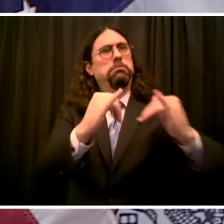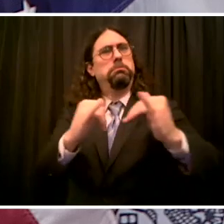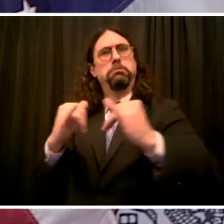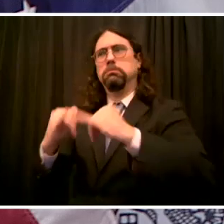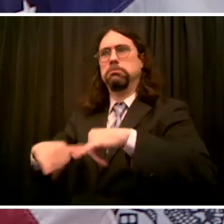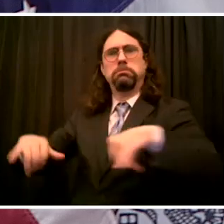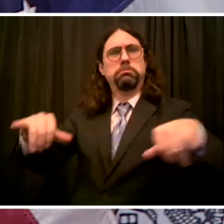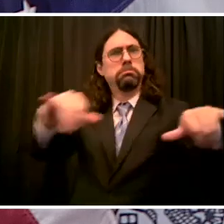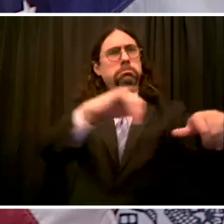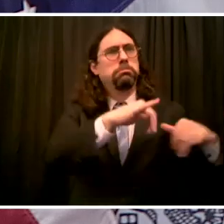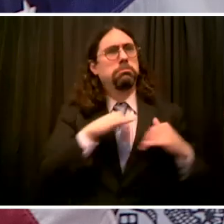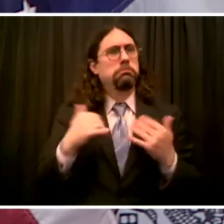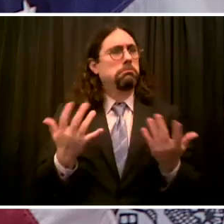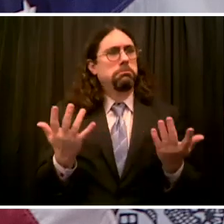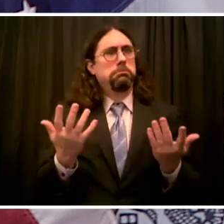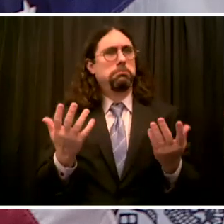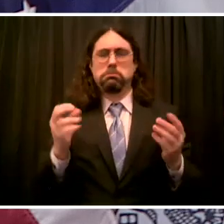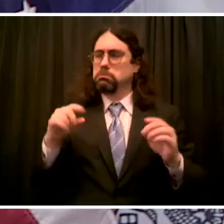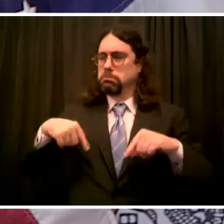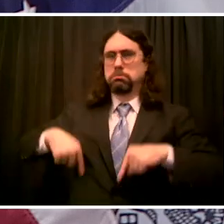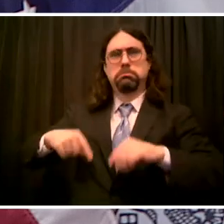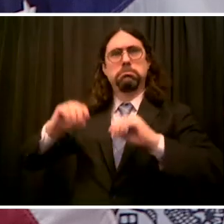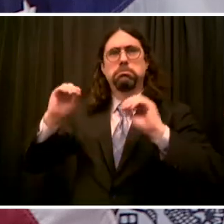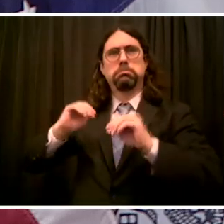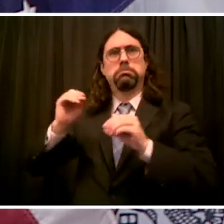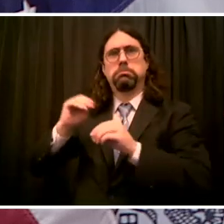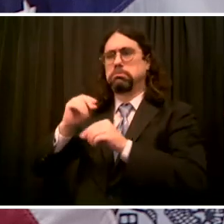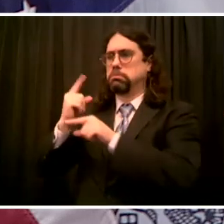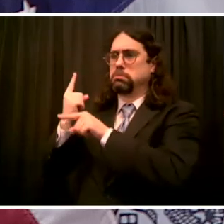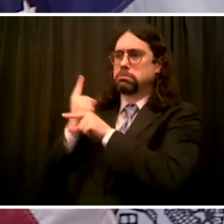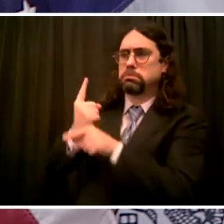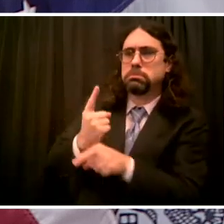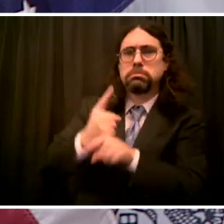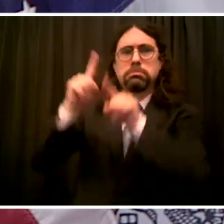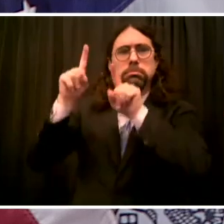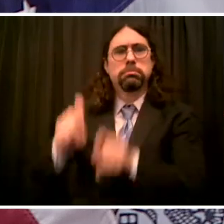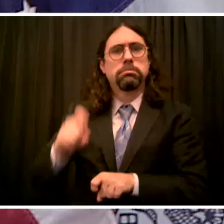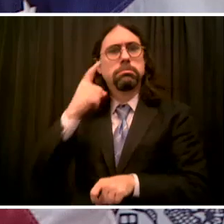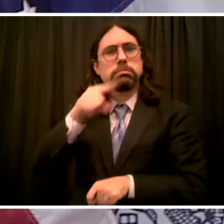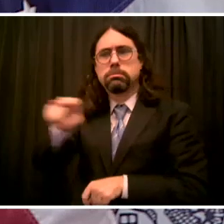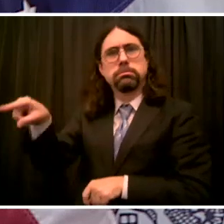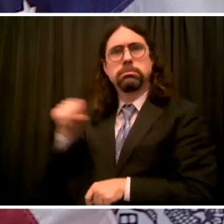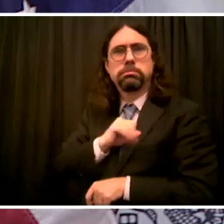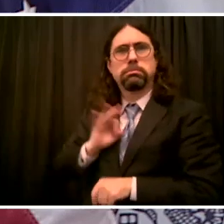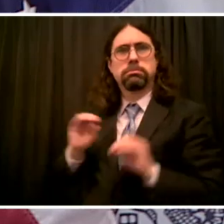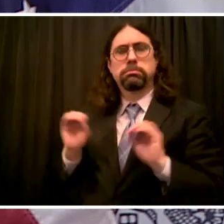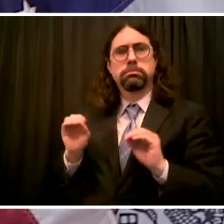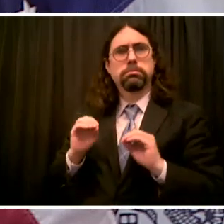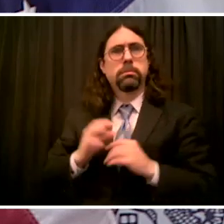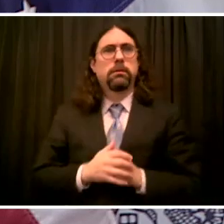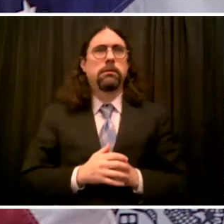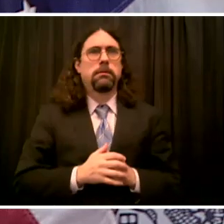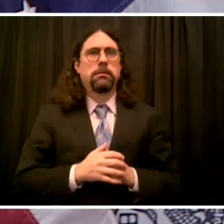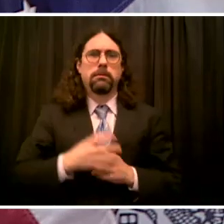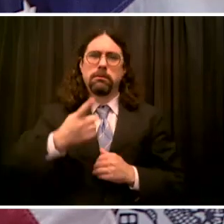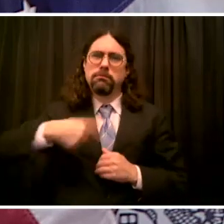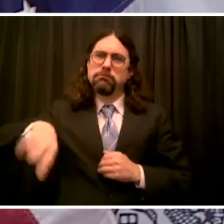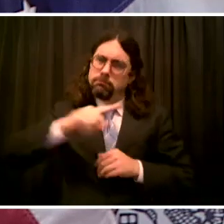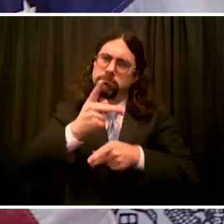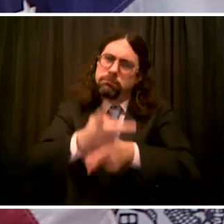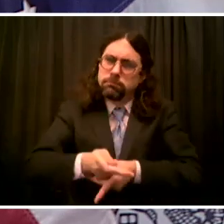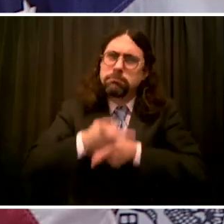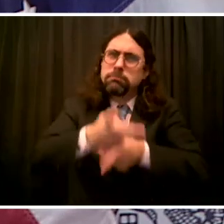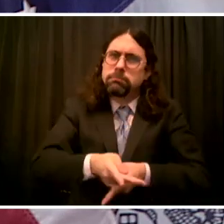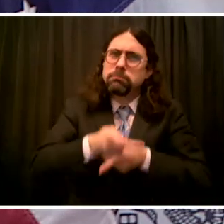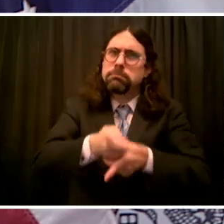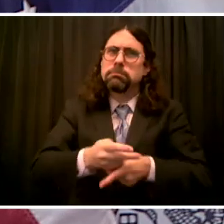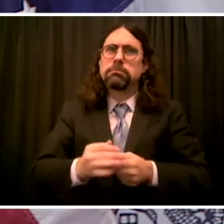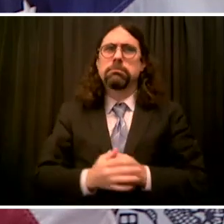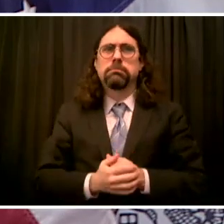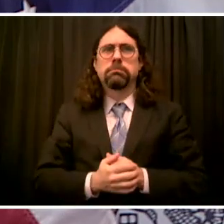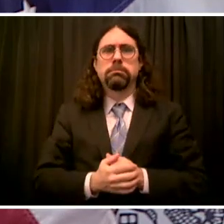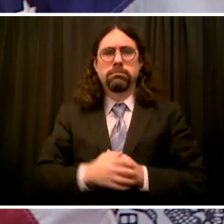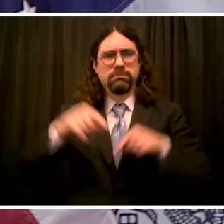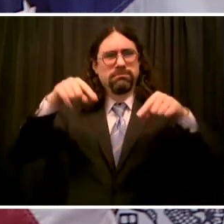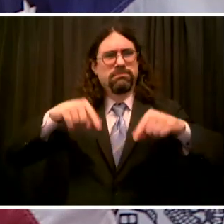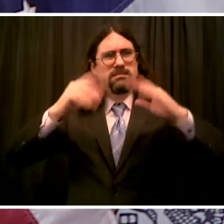REGULARTE STING